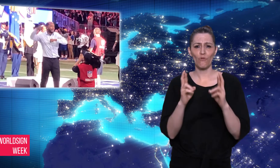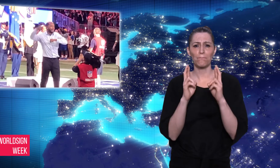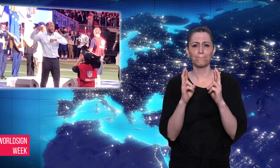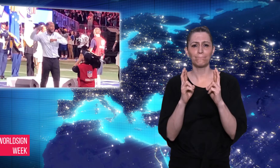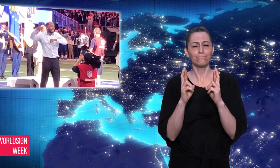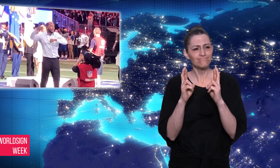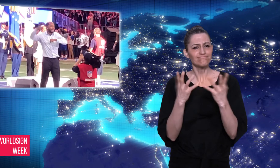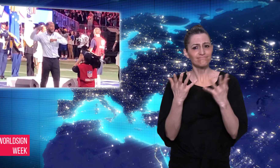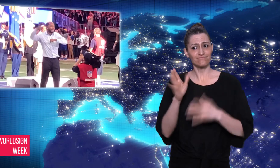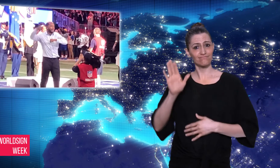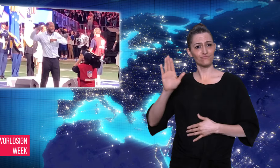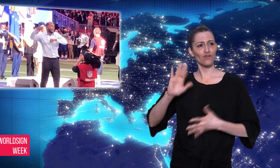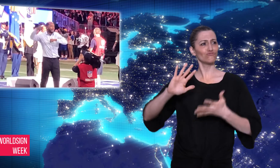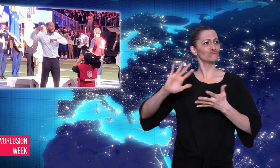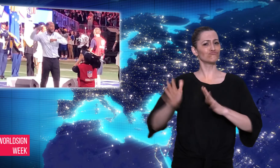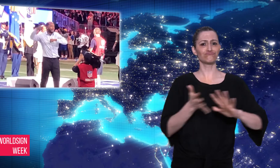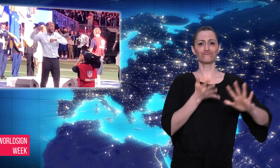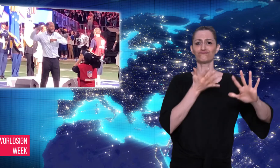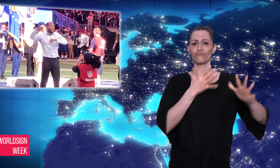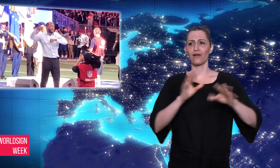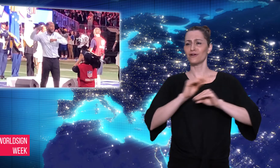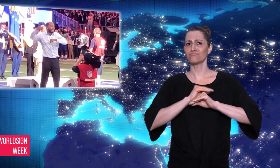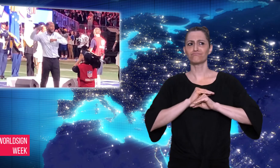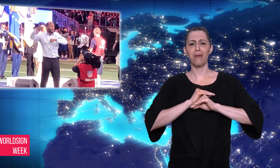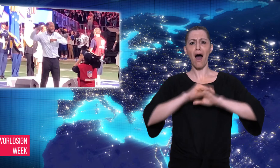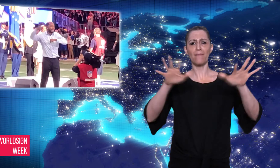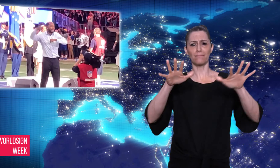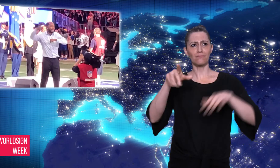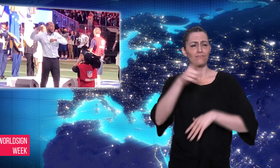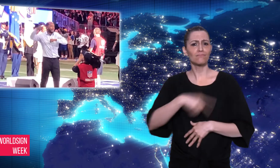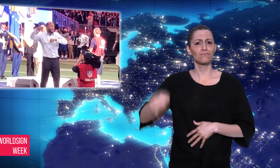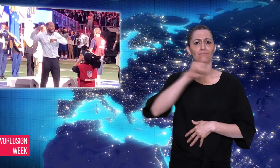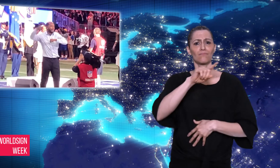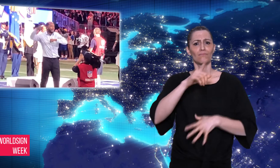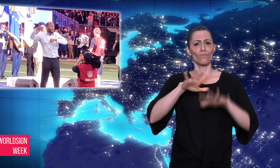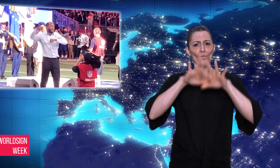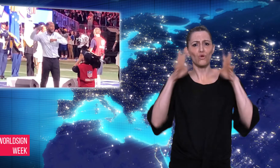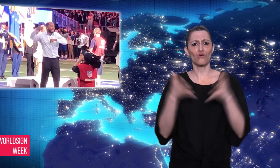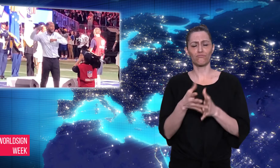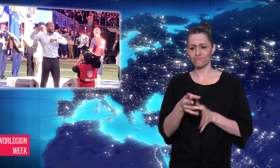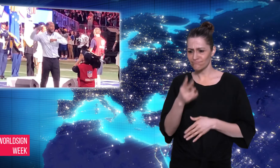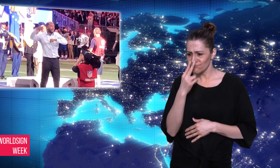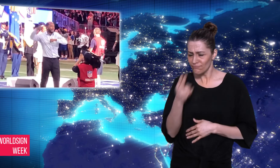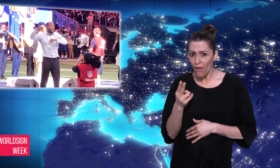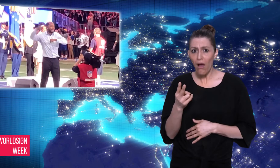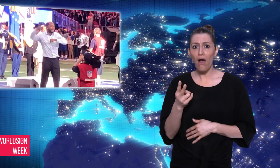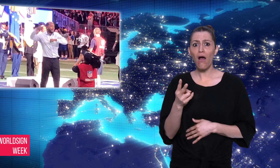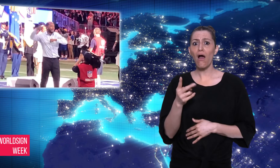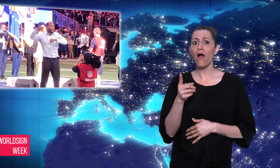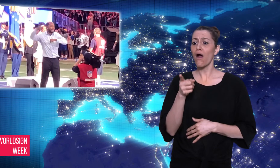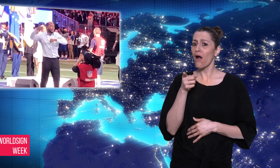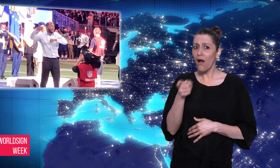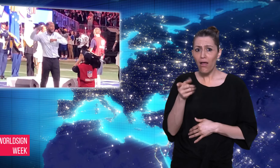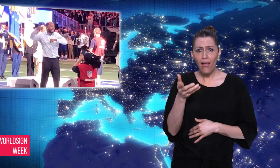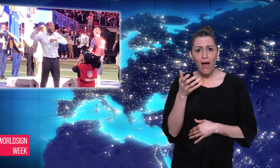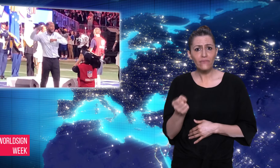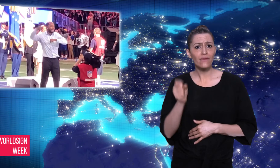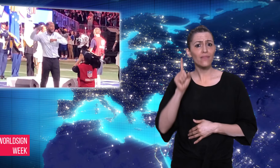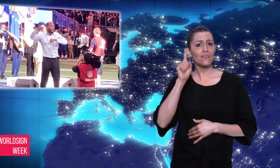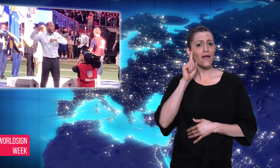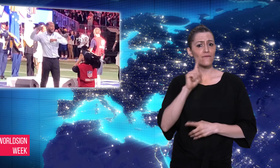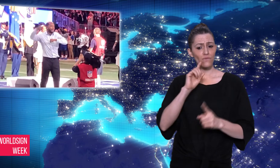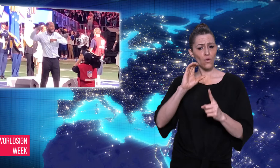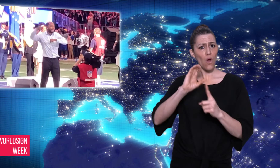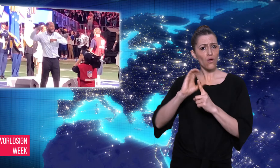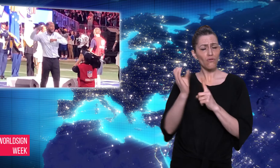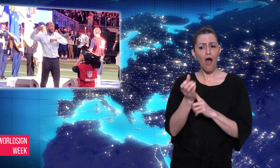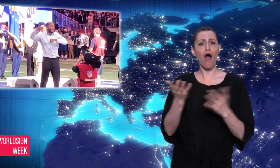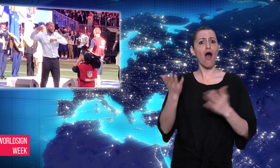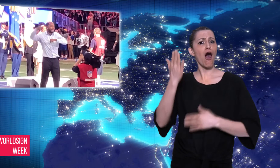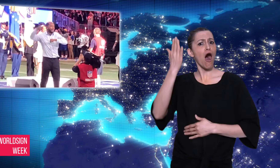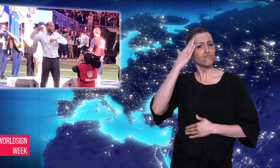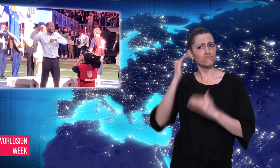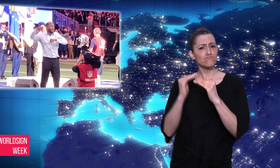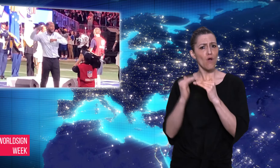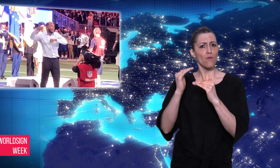performance would raise awareness for Deaf culture.